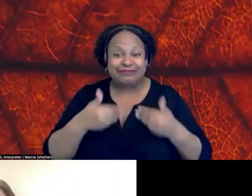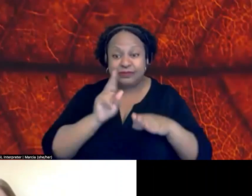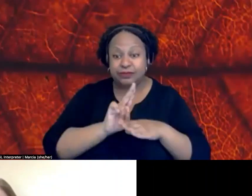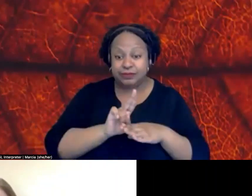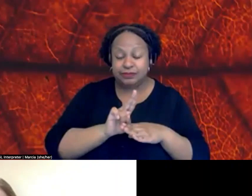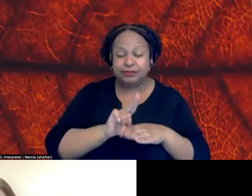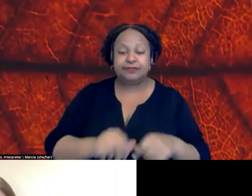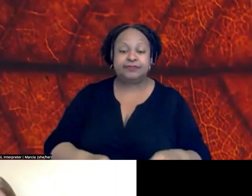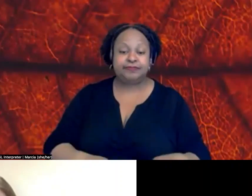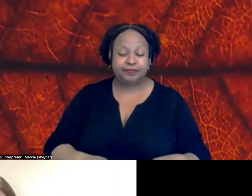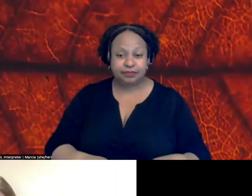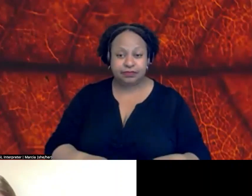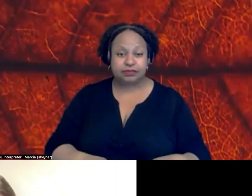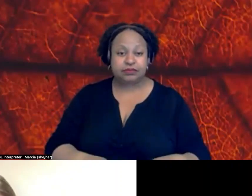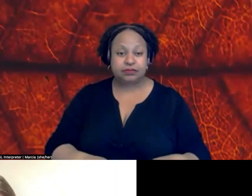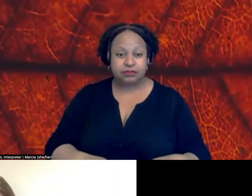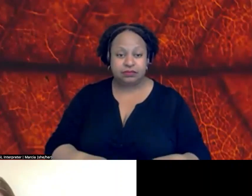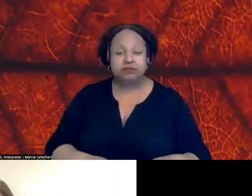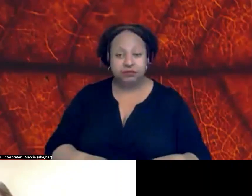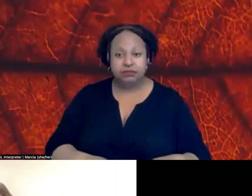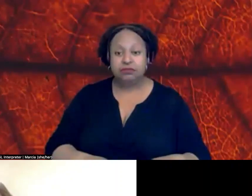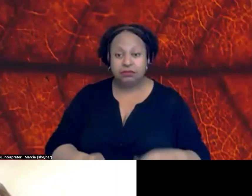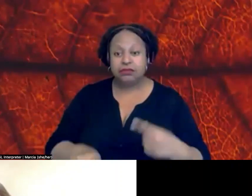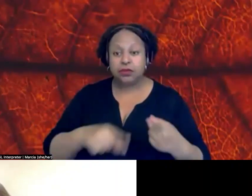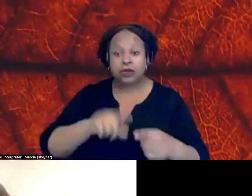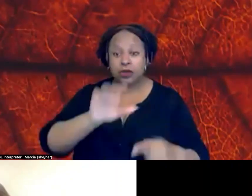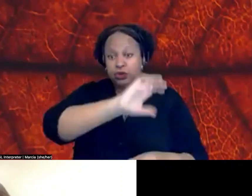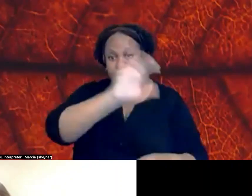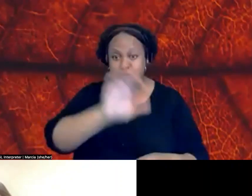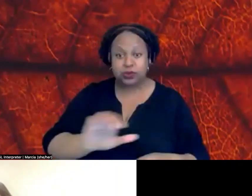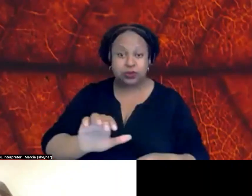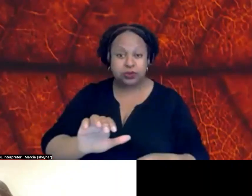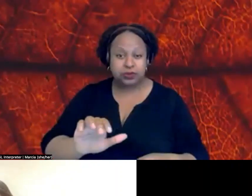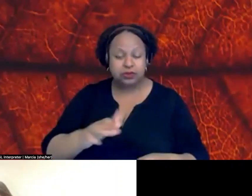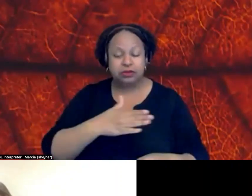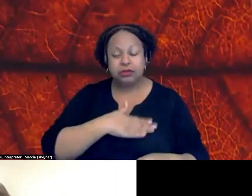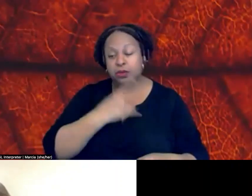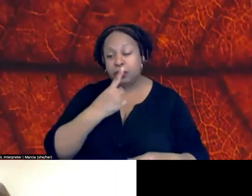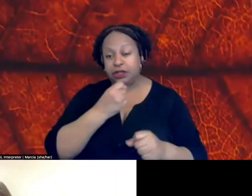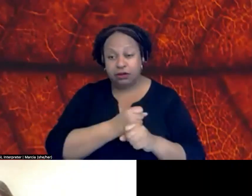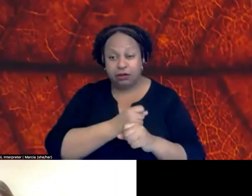was when we were on Zoom, during my one year online before I went in person,